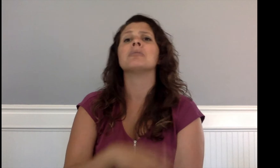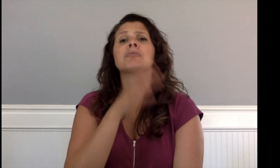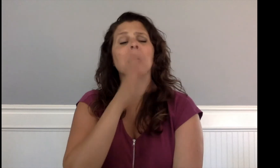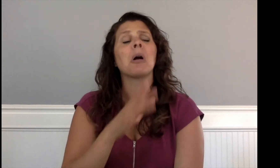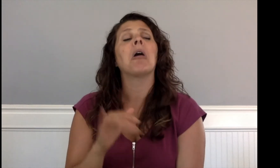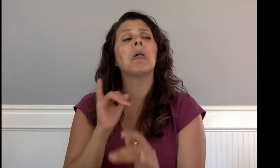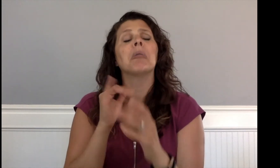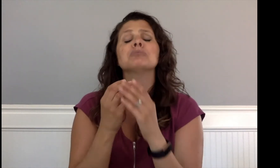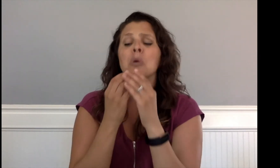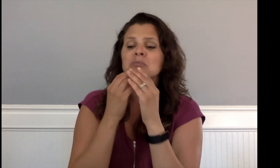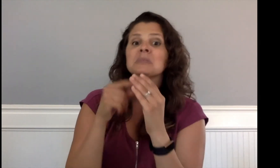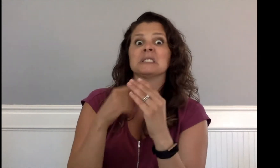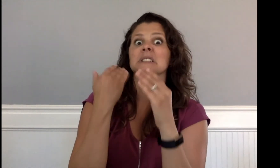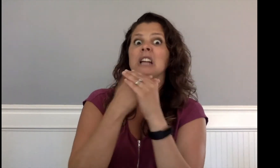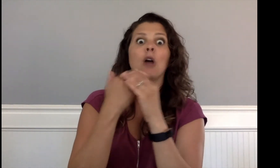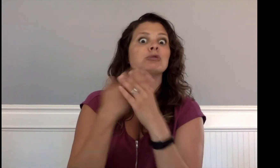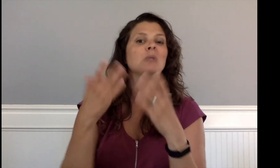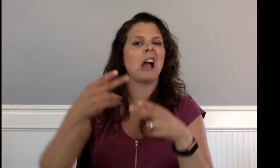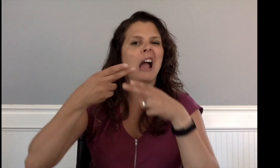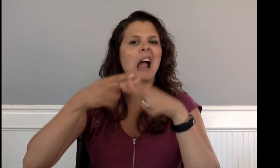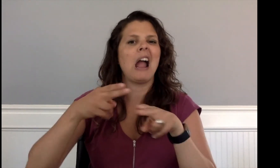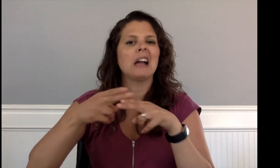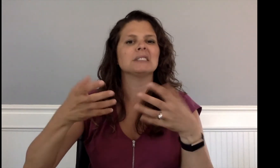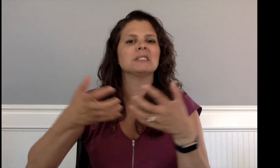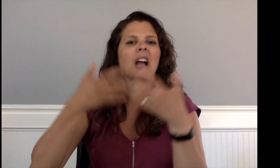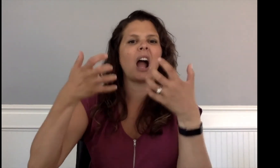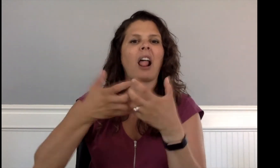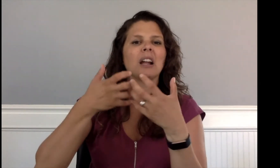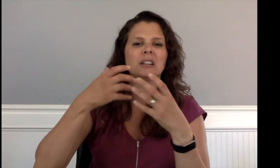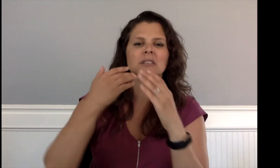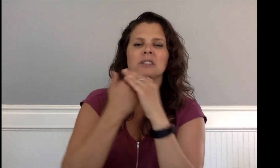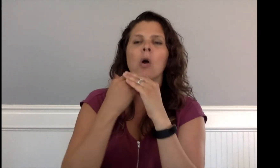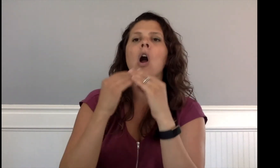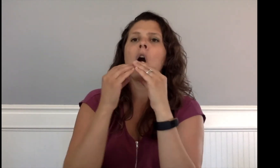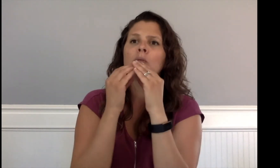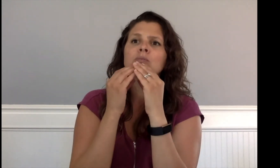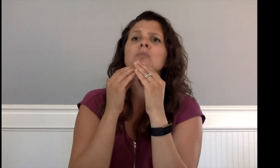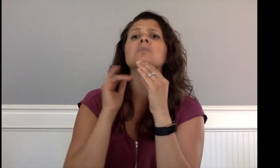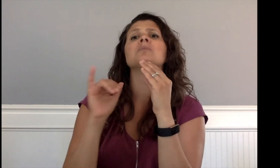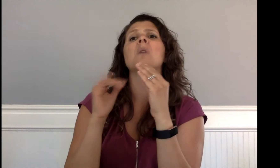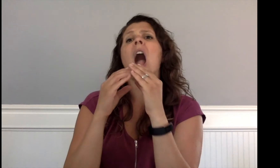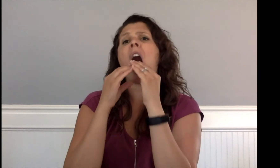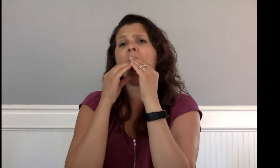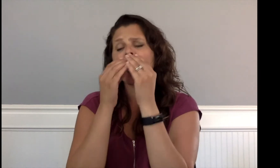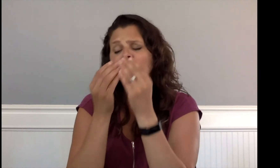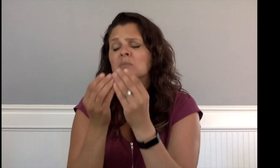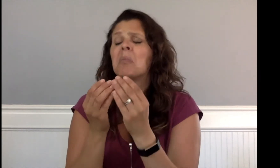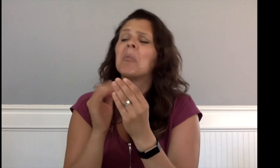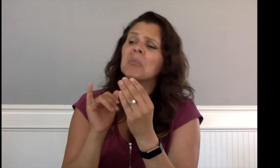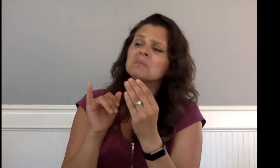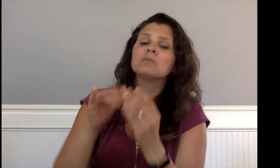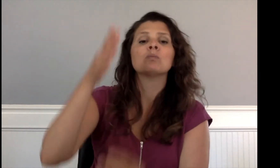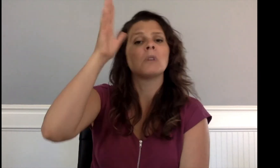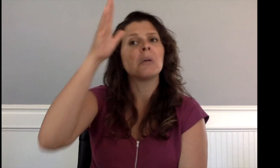Grandma Tickler mulled this over as she took a large bite of her egg salad sandwich.